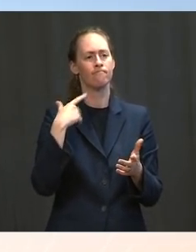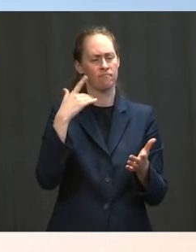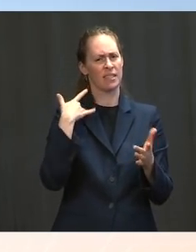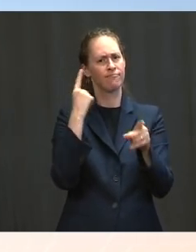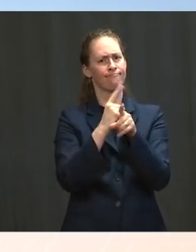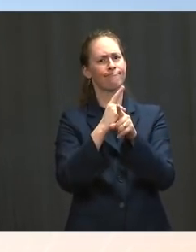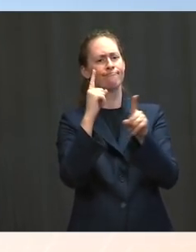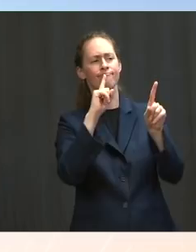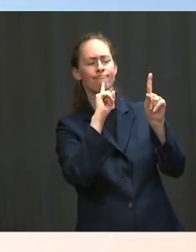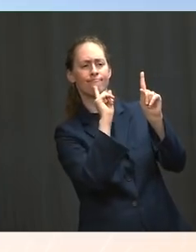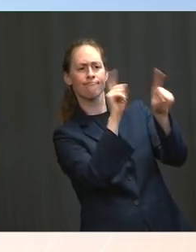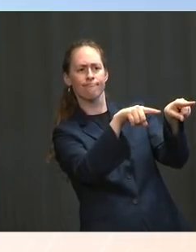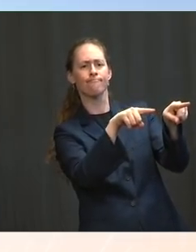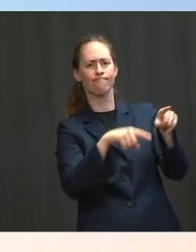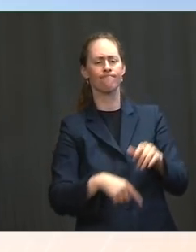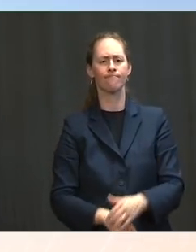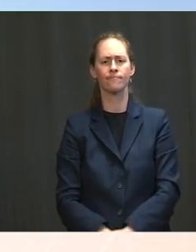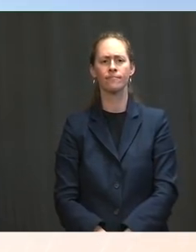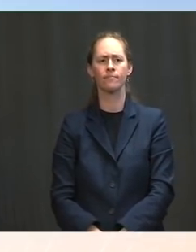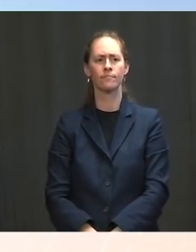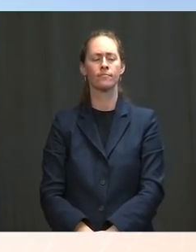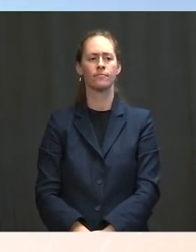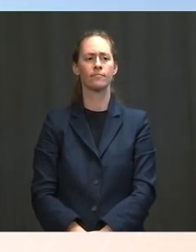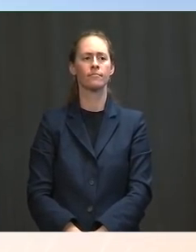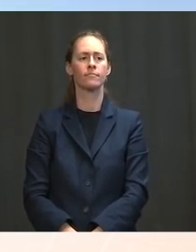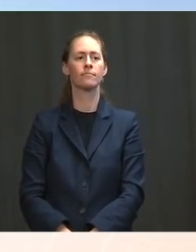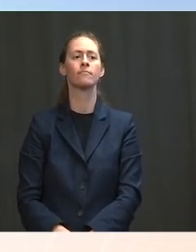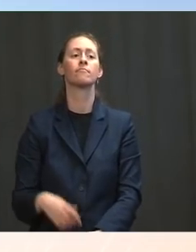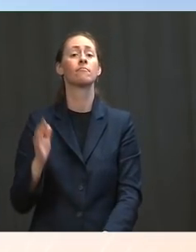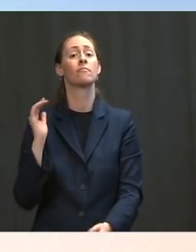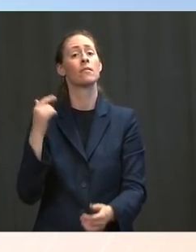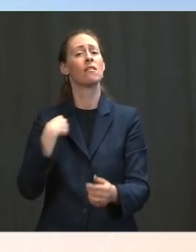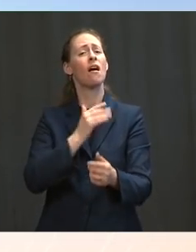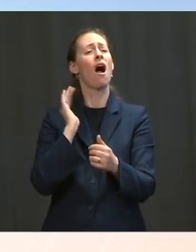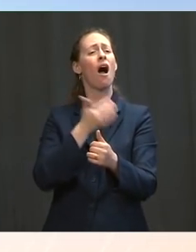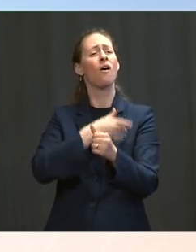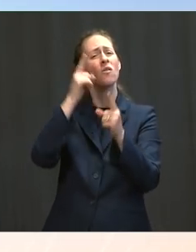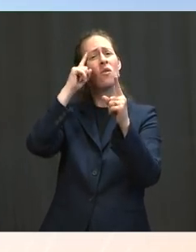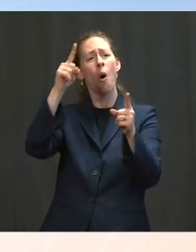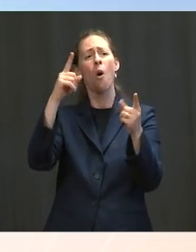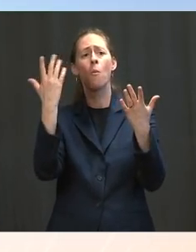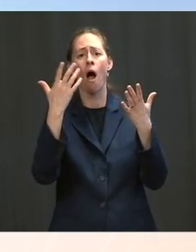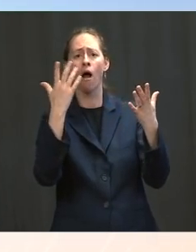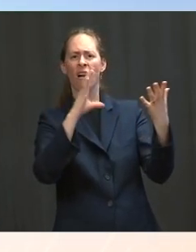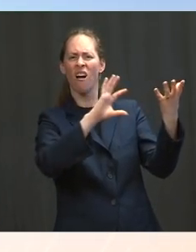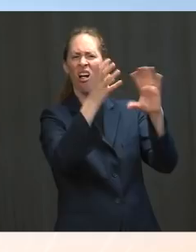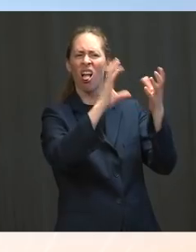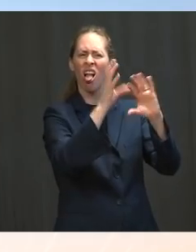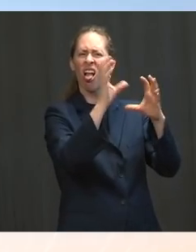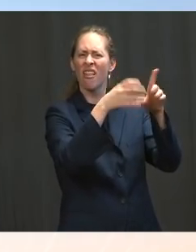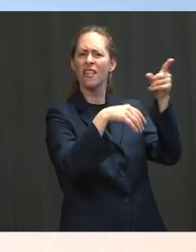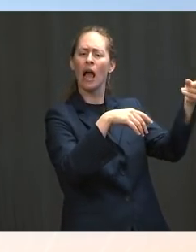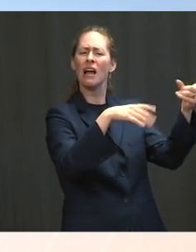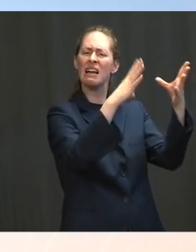And our objective continues to be a de-escalation of violence on the ground. Go ahead. The Press: Thank you very much. Ms. Psaki: Sure.